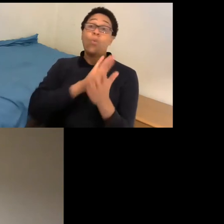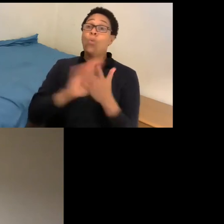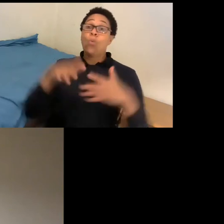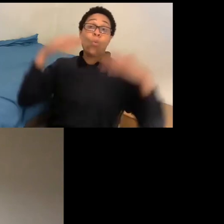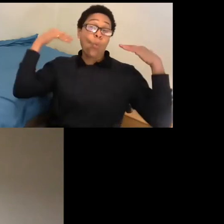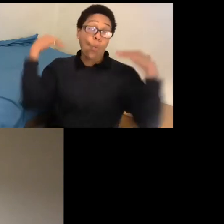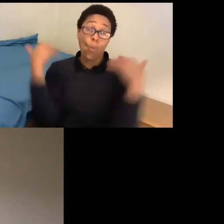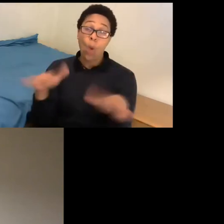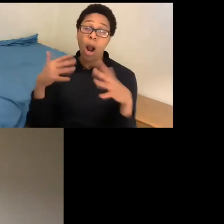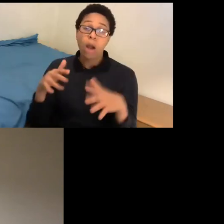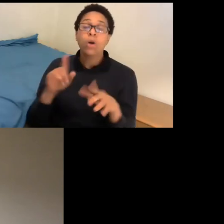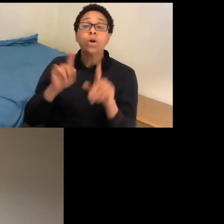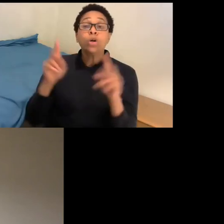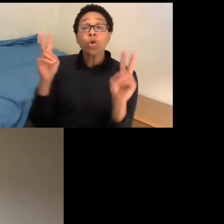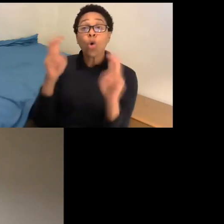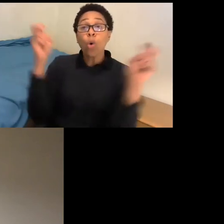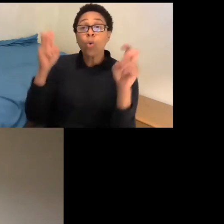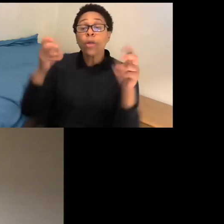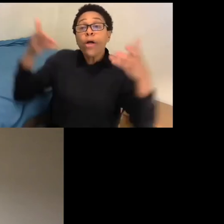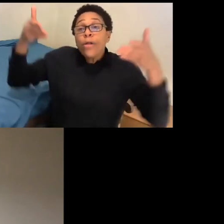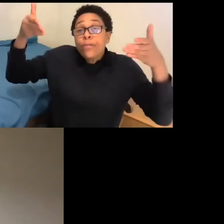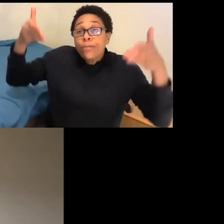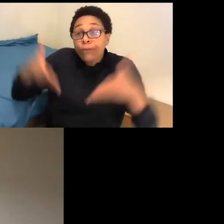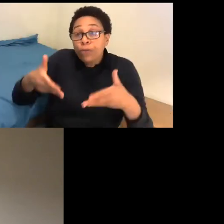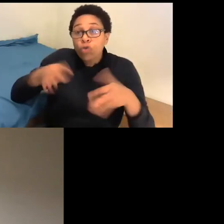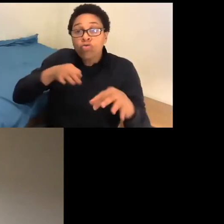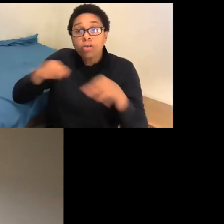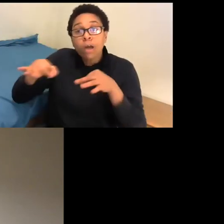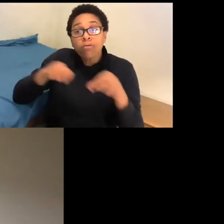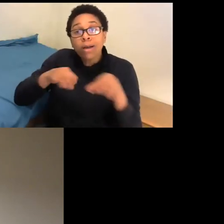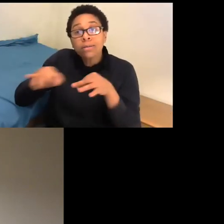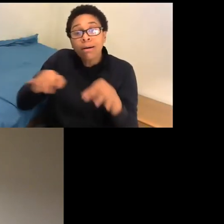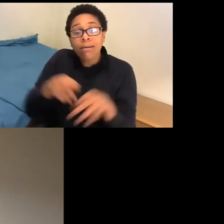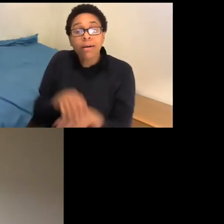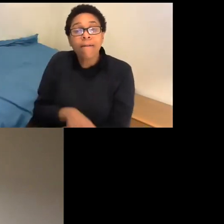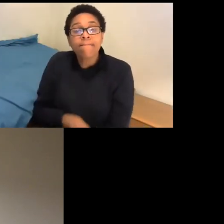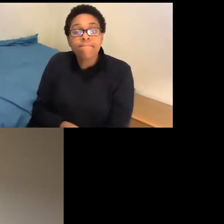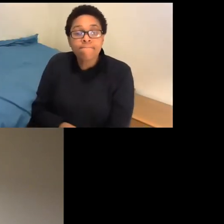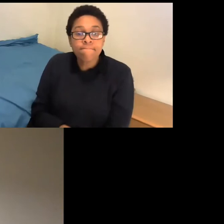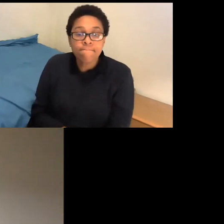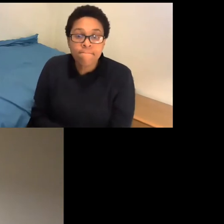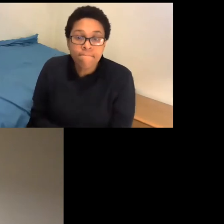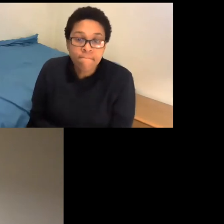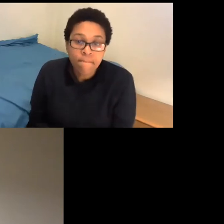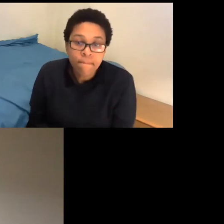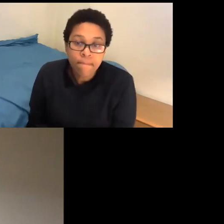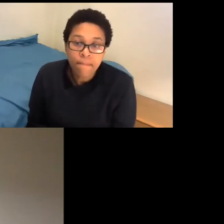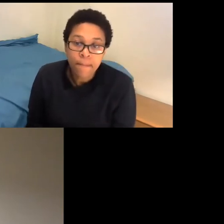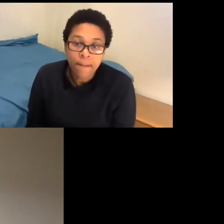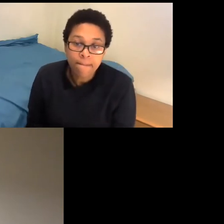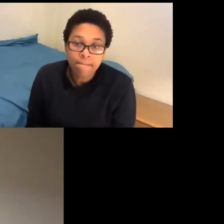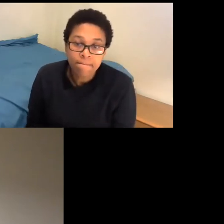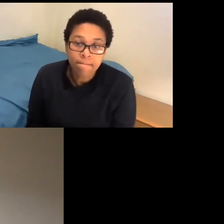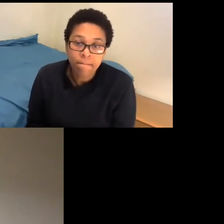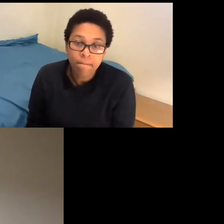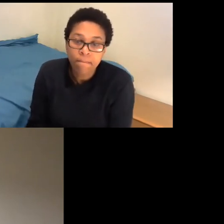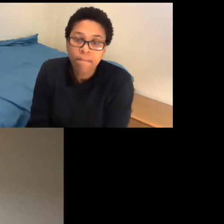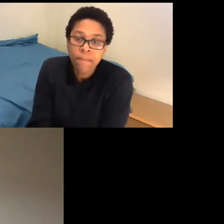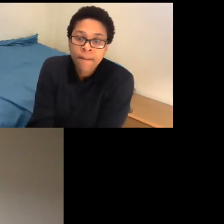Funeral Director, I'll put that in the chat. Yeah. Great stuff.